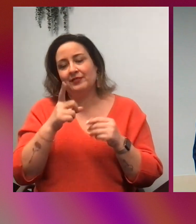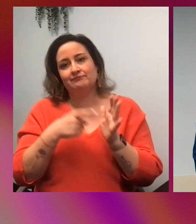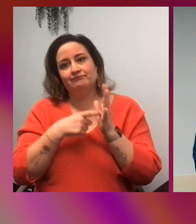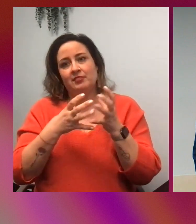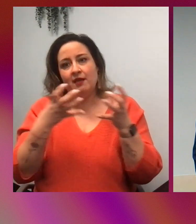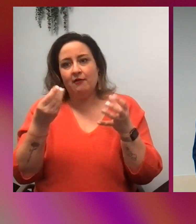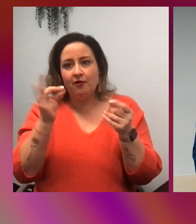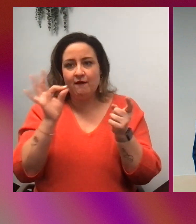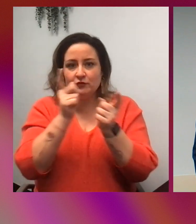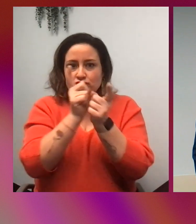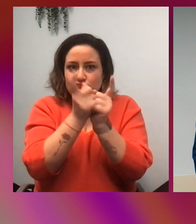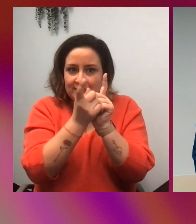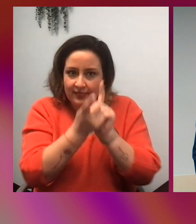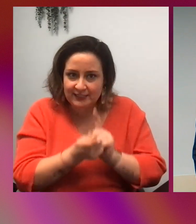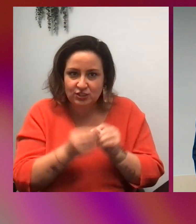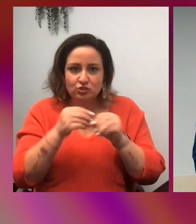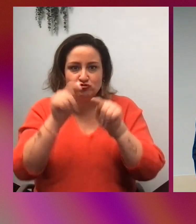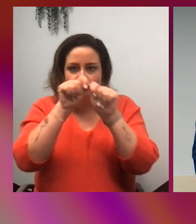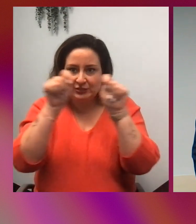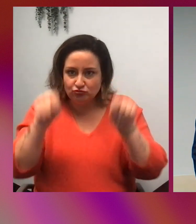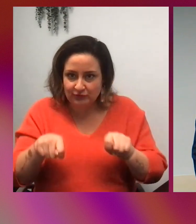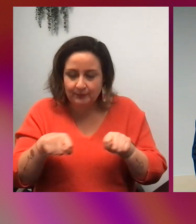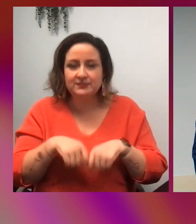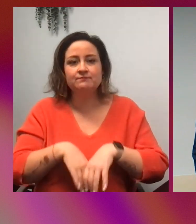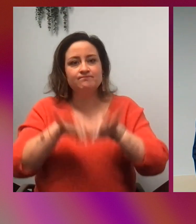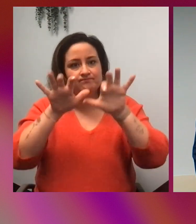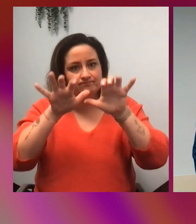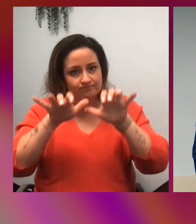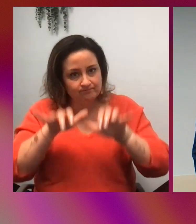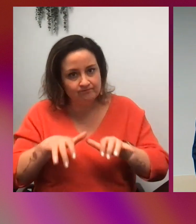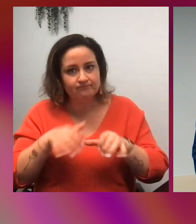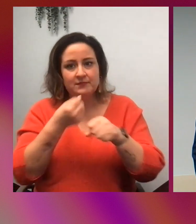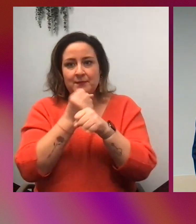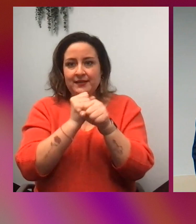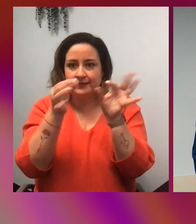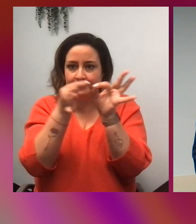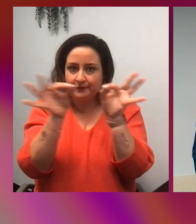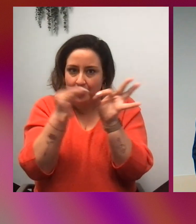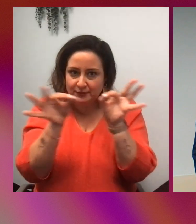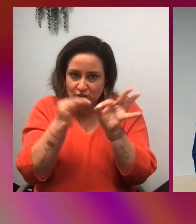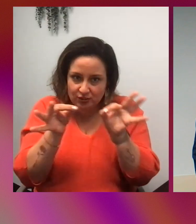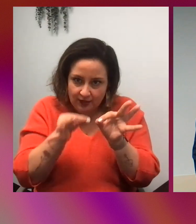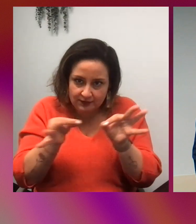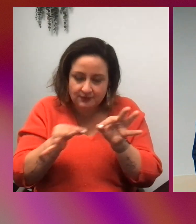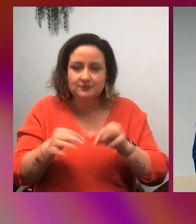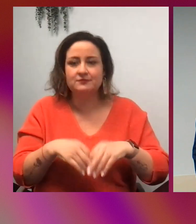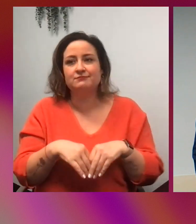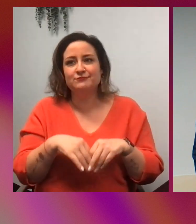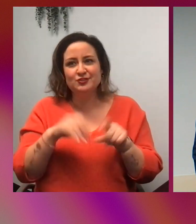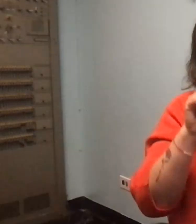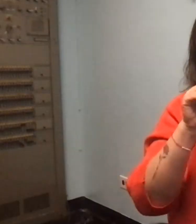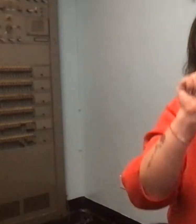but it's also for the deaf, blind, and people who are maybe emerging signers,